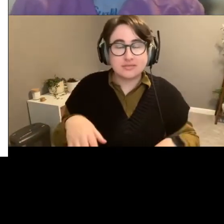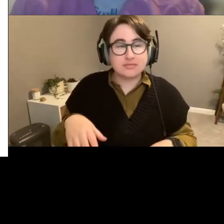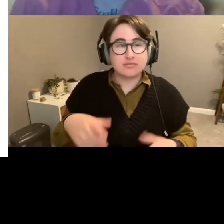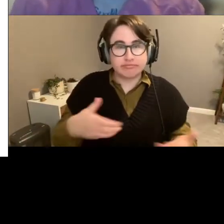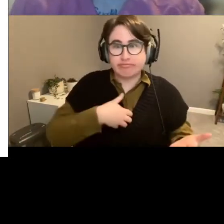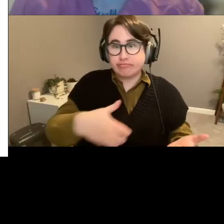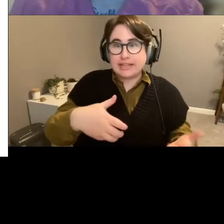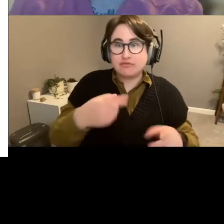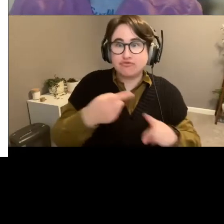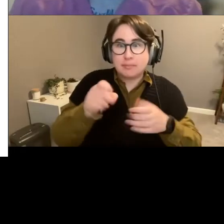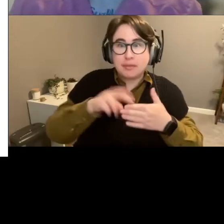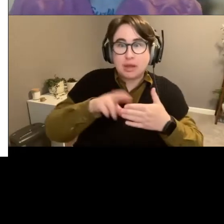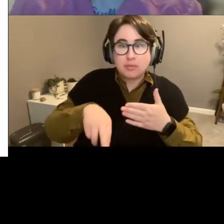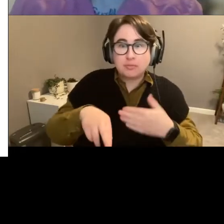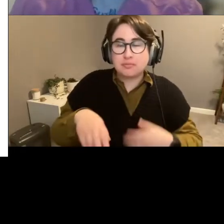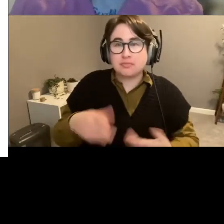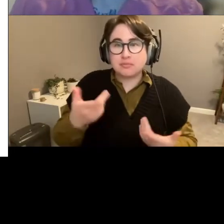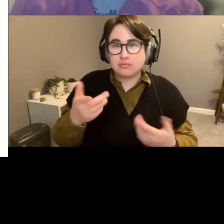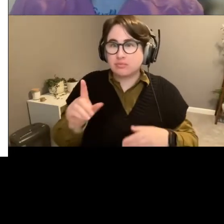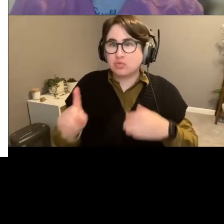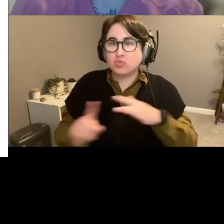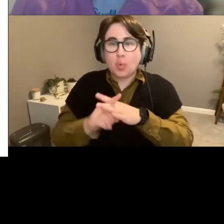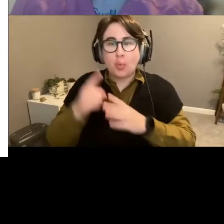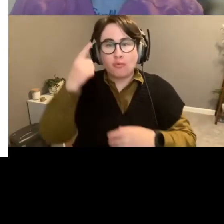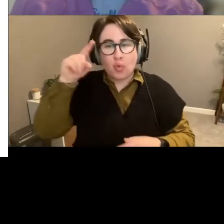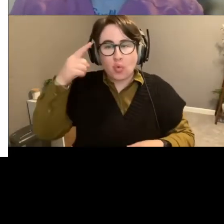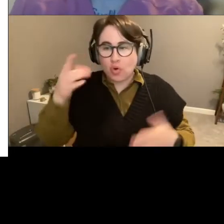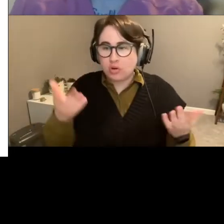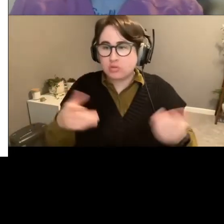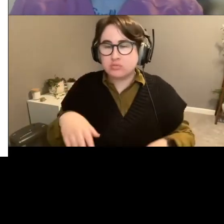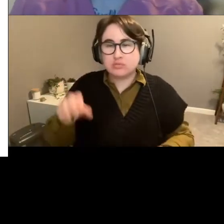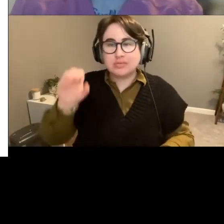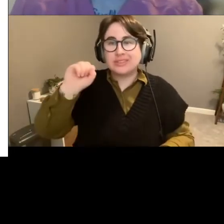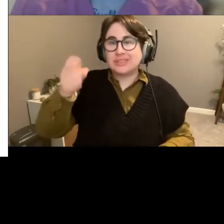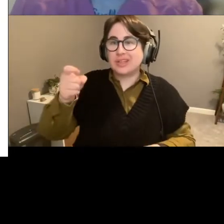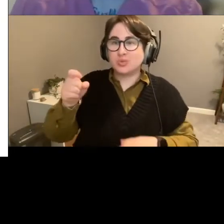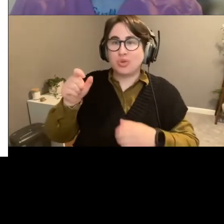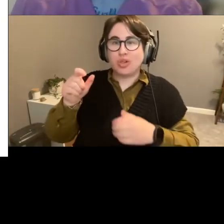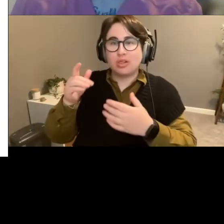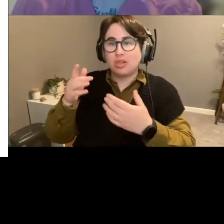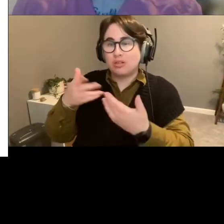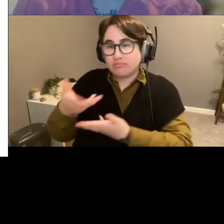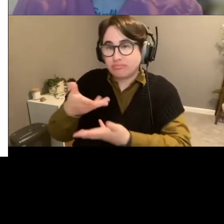Are they coming in after a consensual encounter where their sexual partner can make sperm,